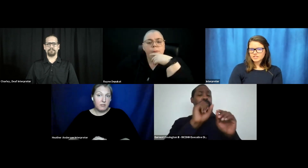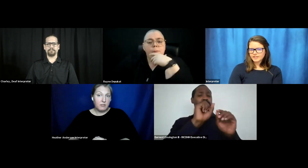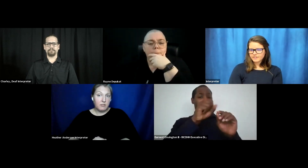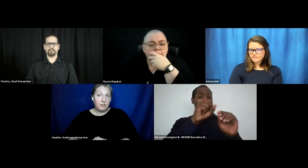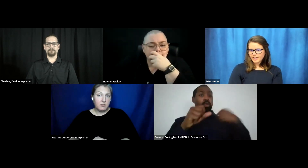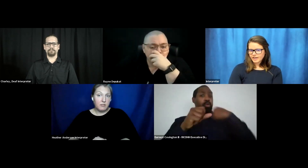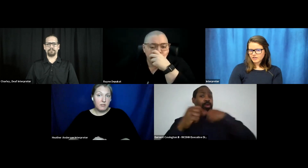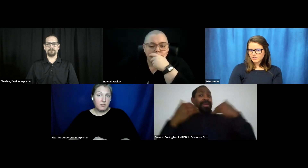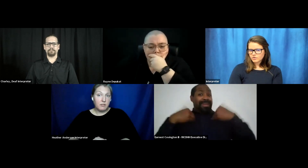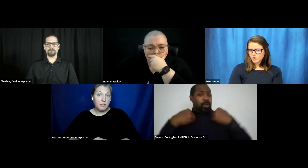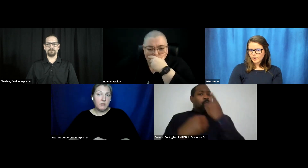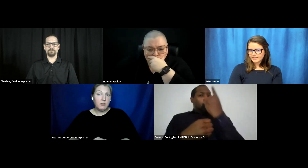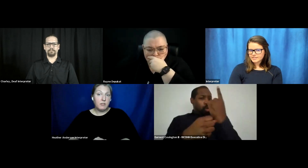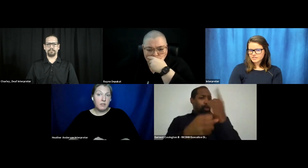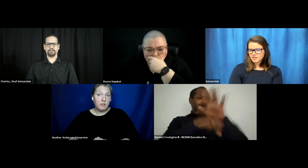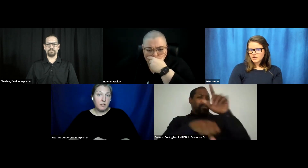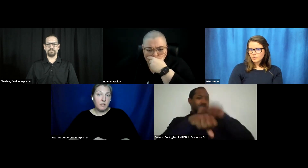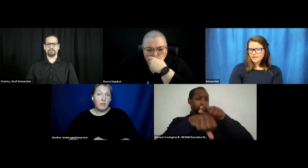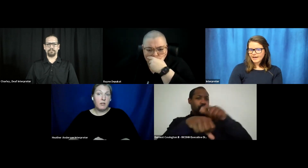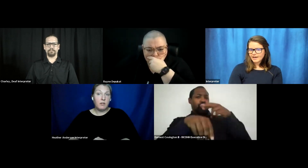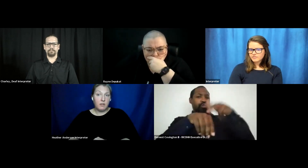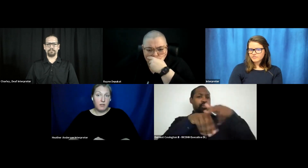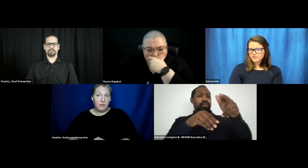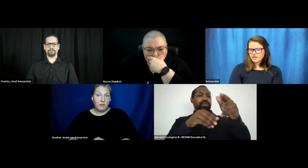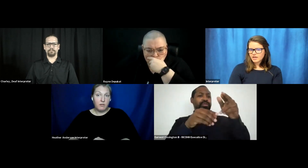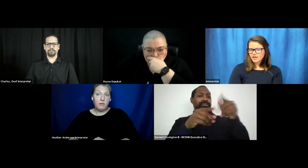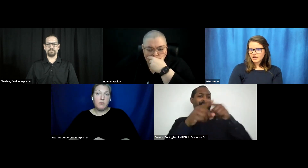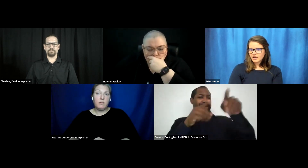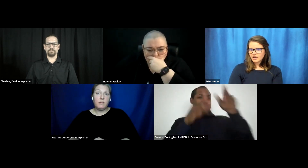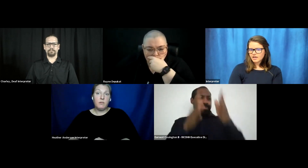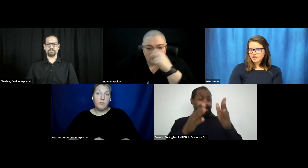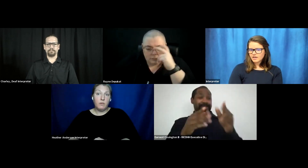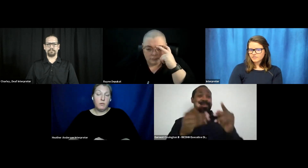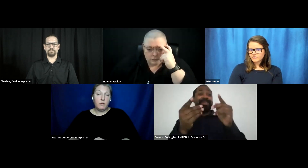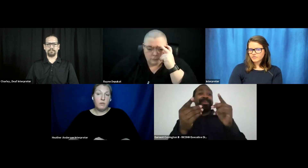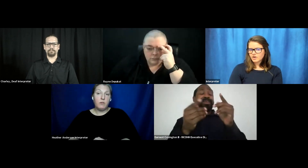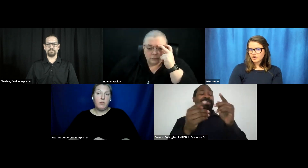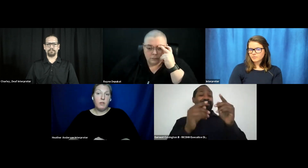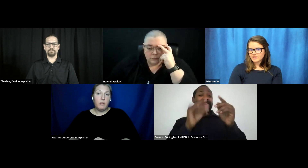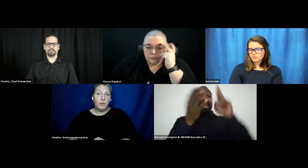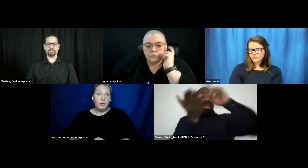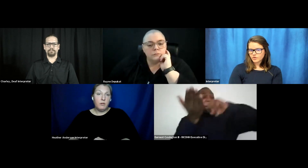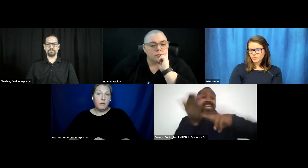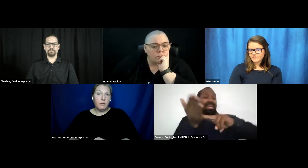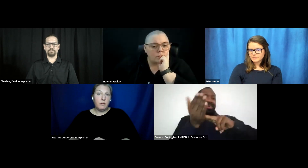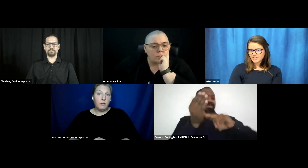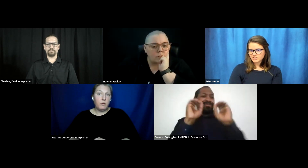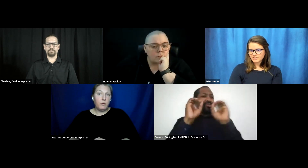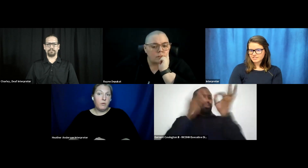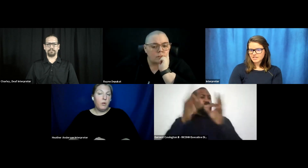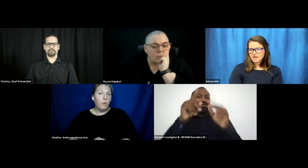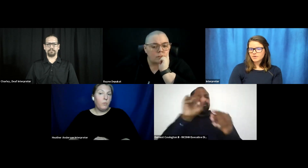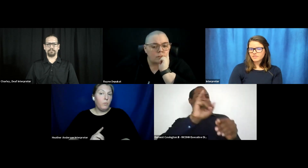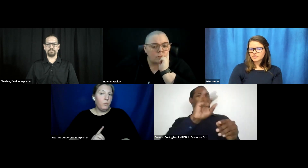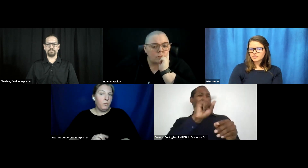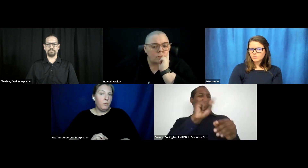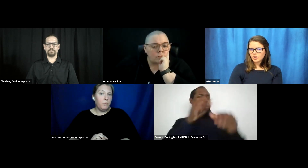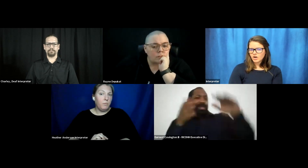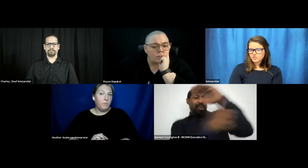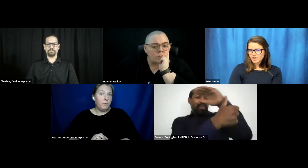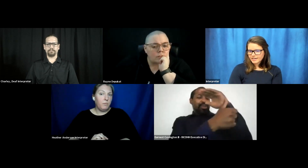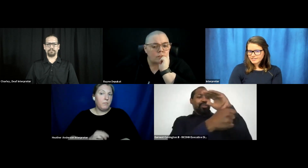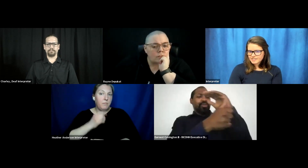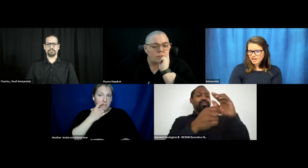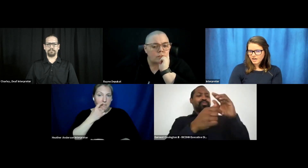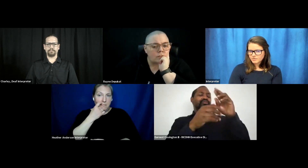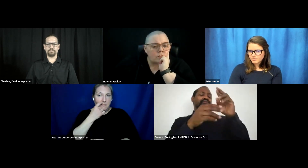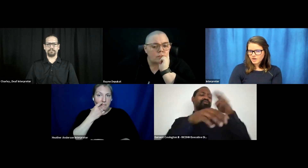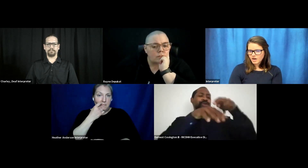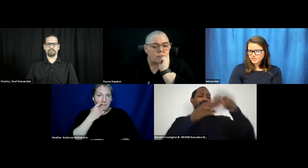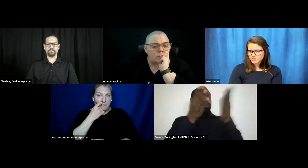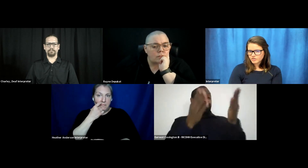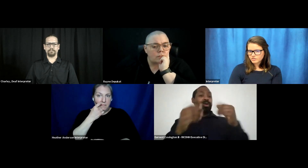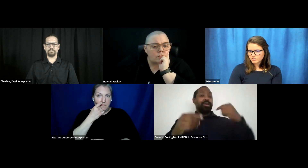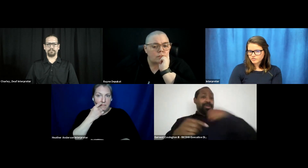Just to clarify, the request, we have enough within referral is a specialist, but there's no contract.